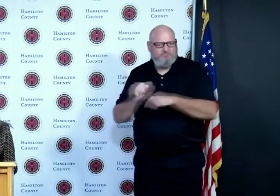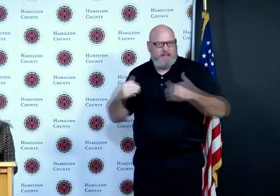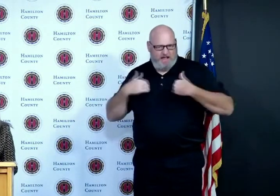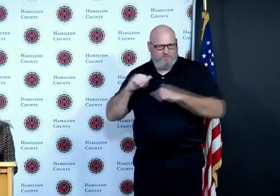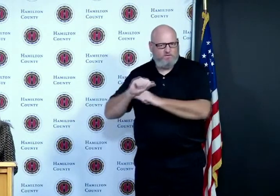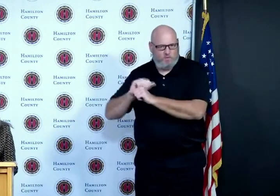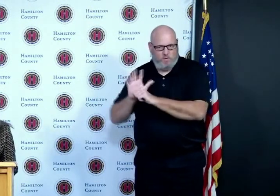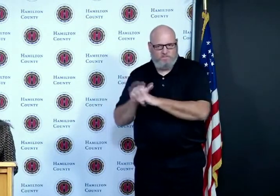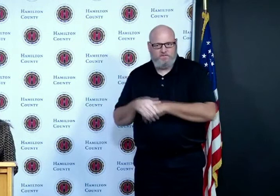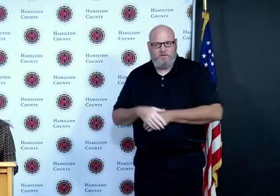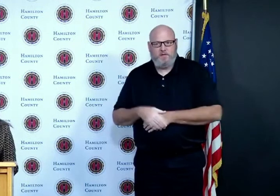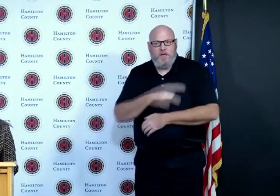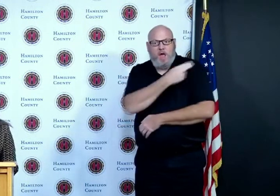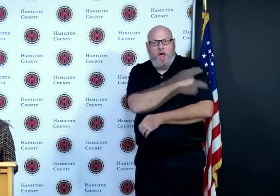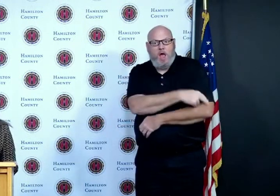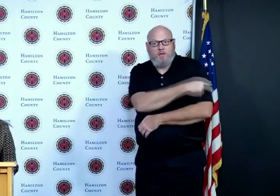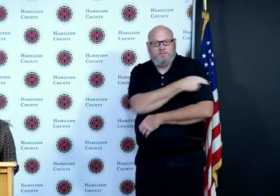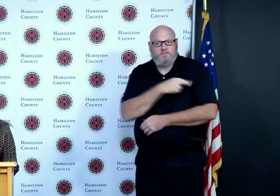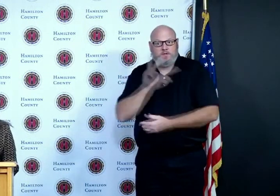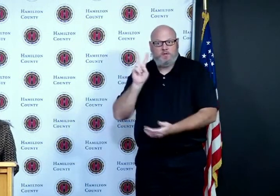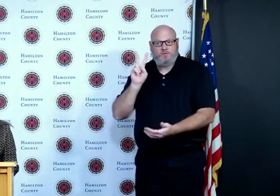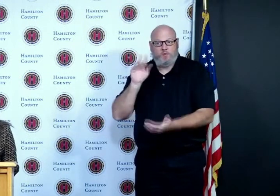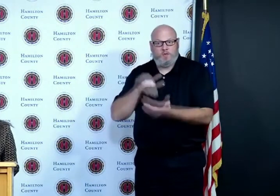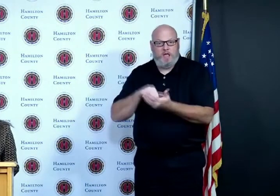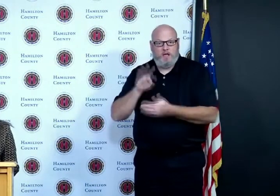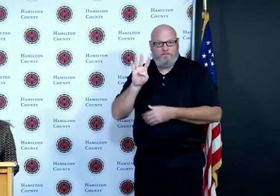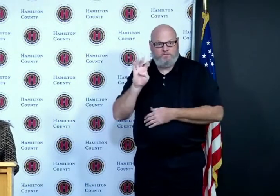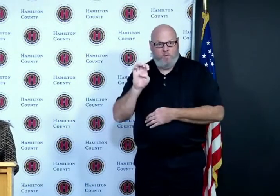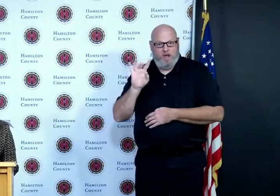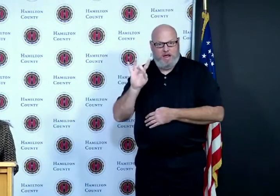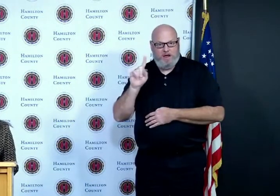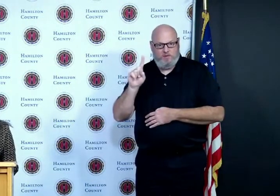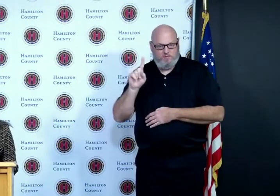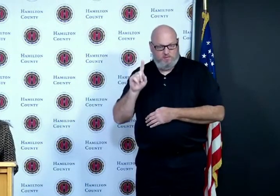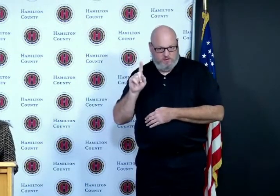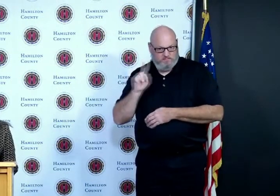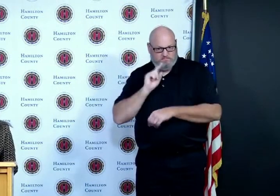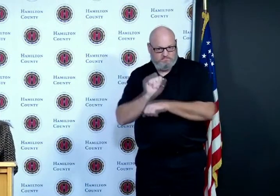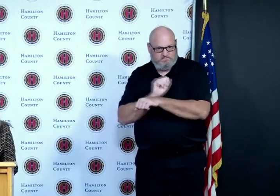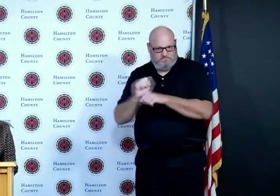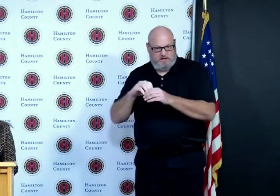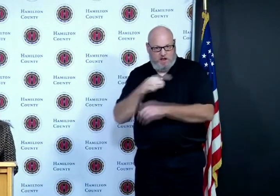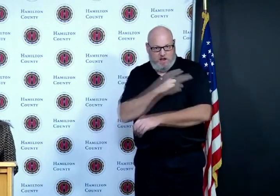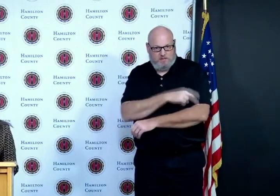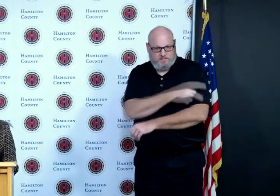to 487 so the increase is as you all know I keep increases week over week